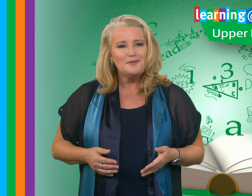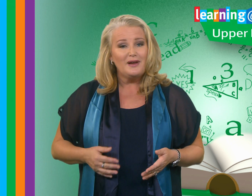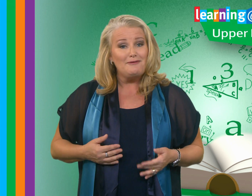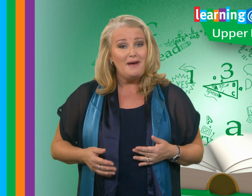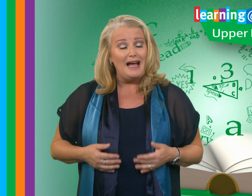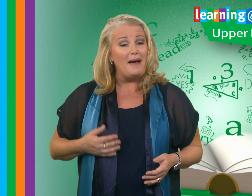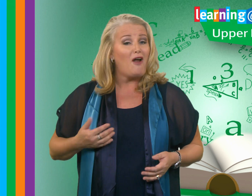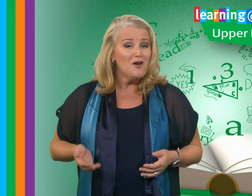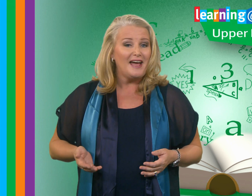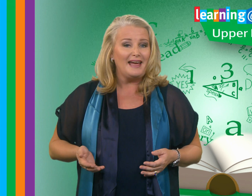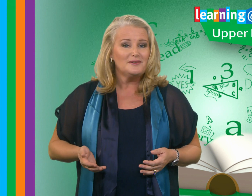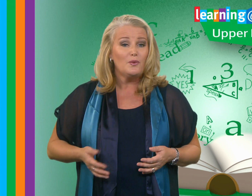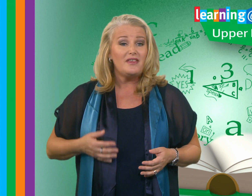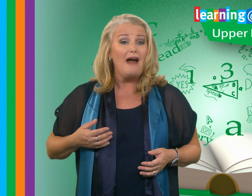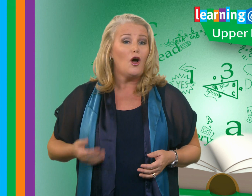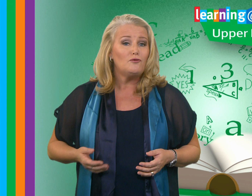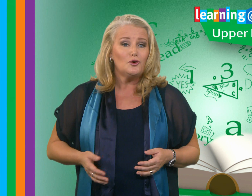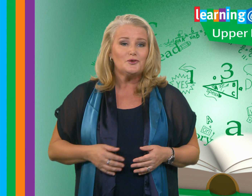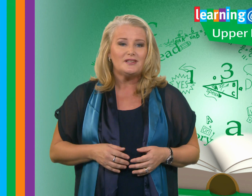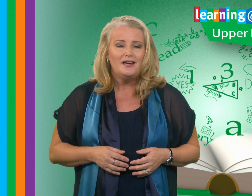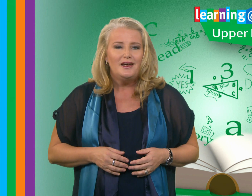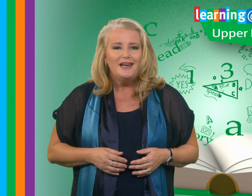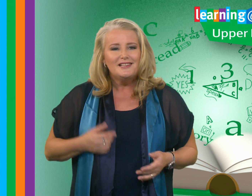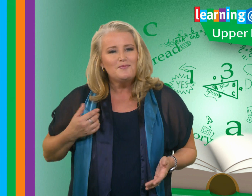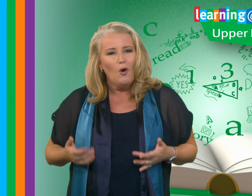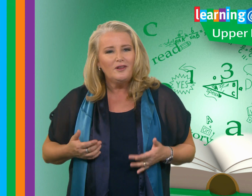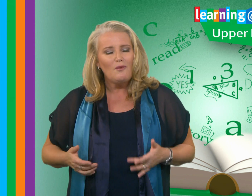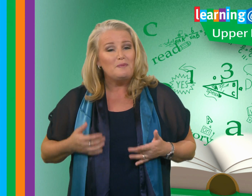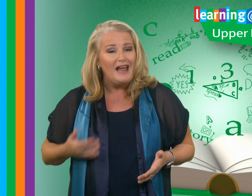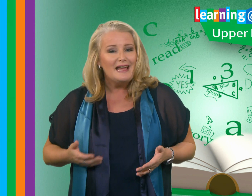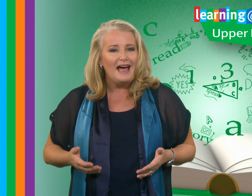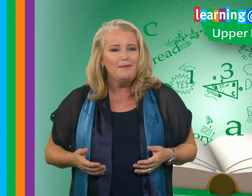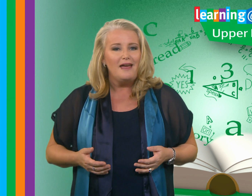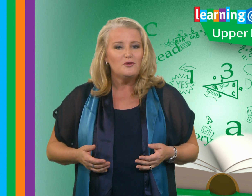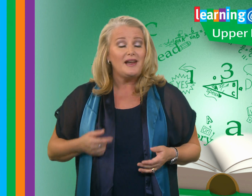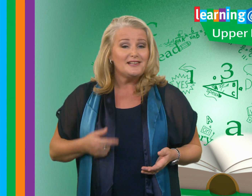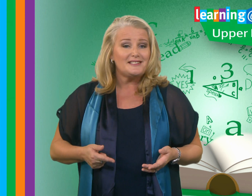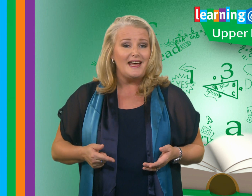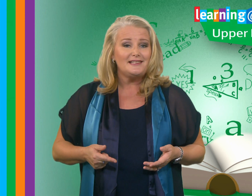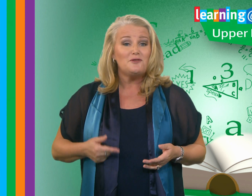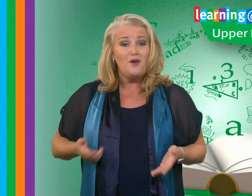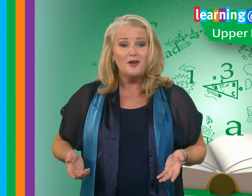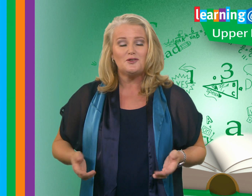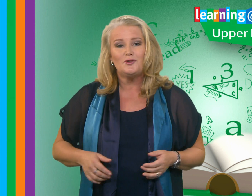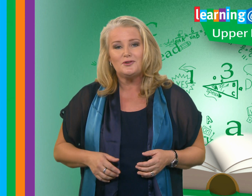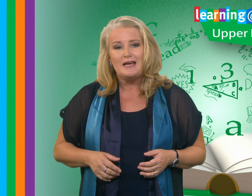we even make up our own games, with our own rules. It's important that, when we play a game, everyone understands and follows the rules.